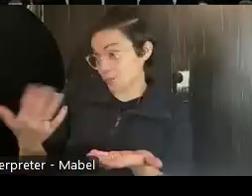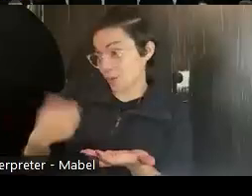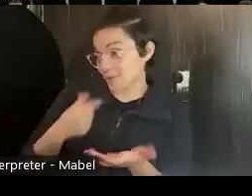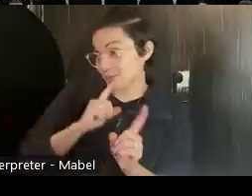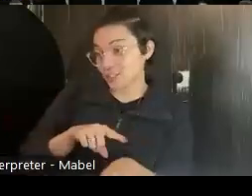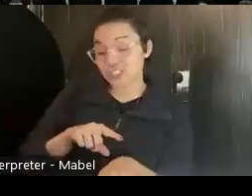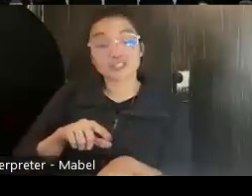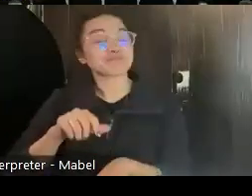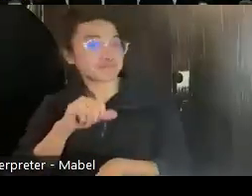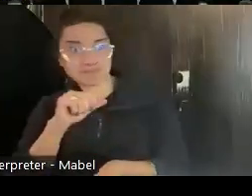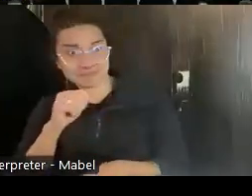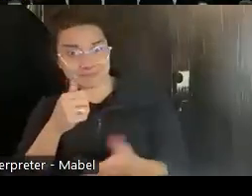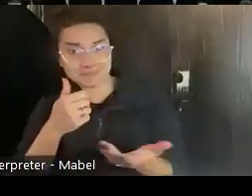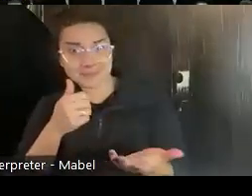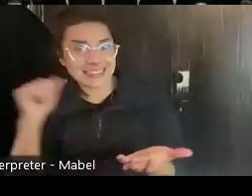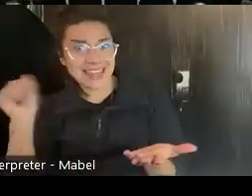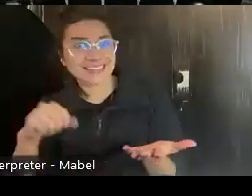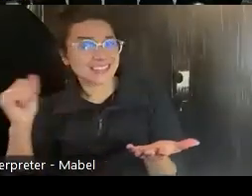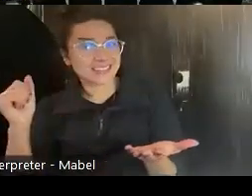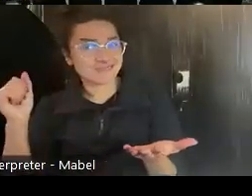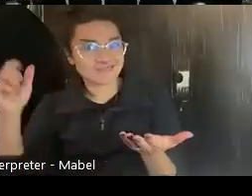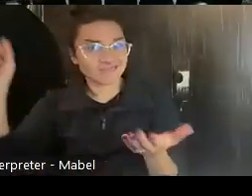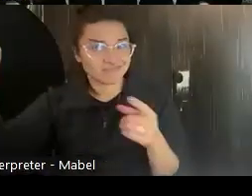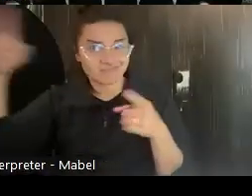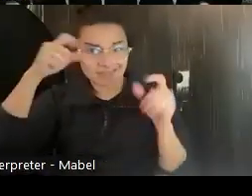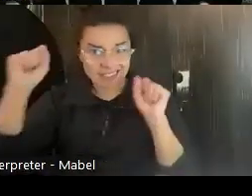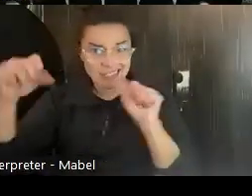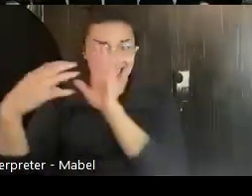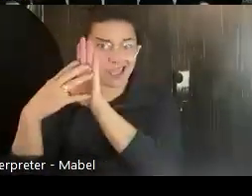with some of the caveats we already mentioned about I I would not recommend uh embarking on